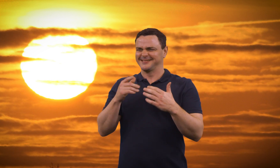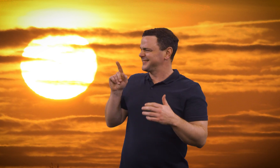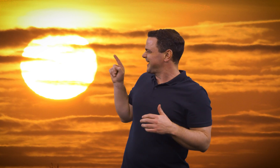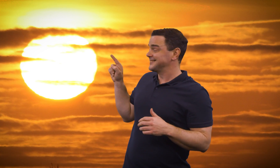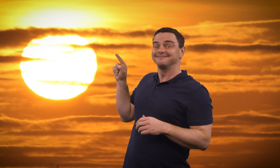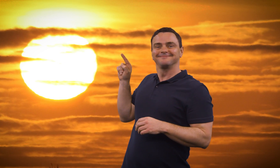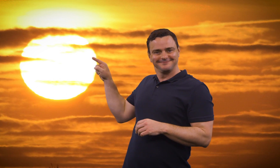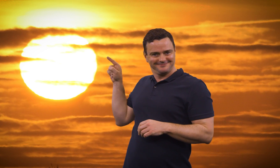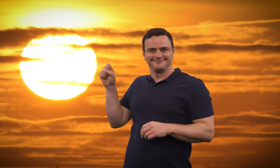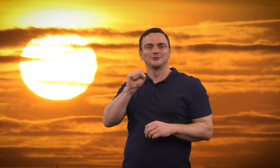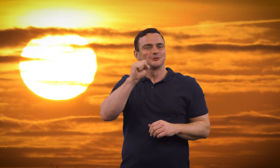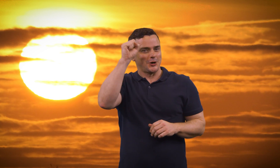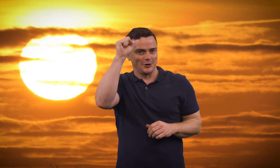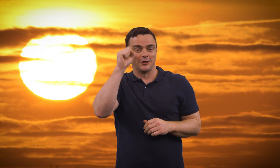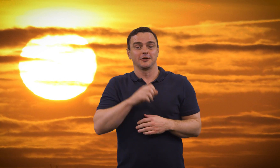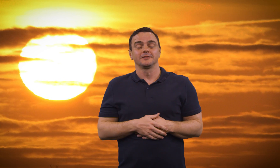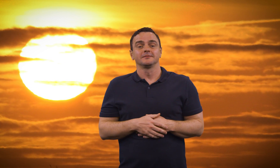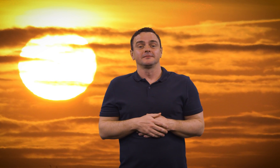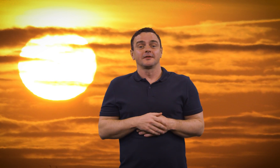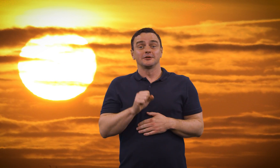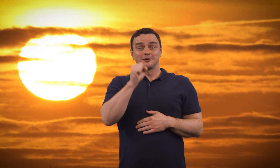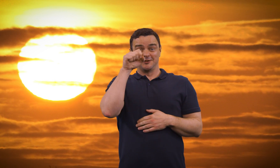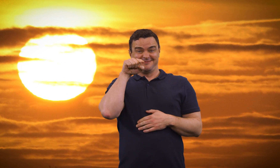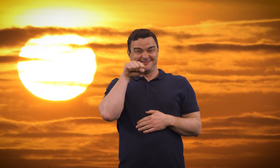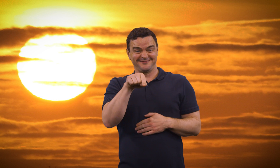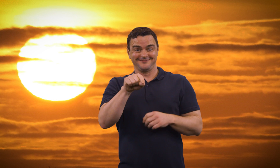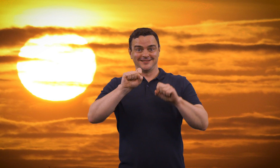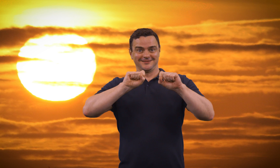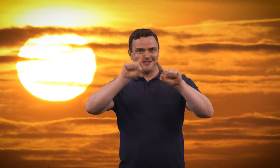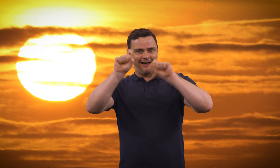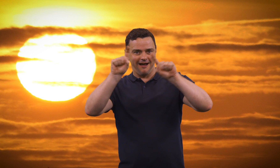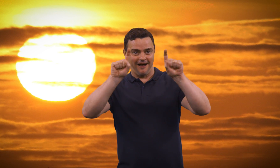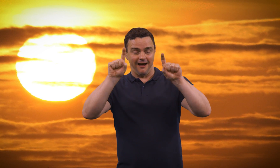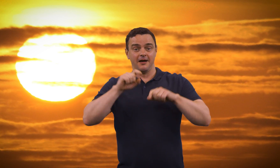What's this? It's the sun, of course. The sun is itself a star,